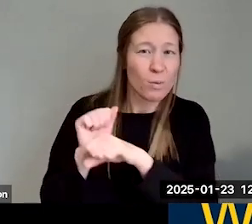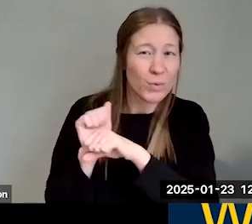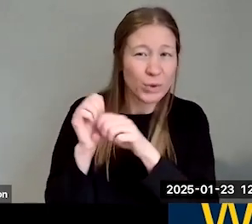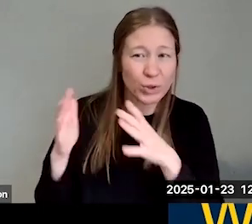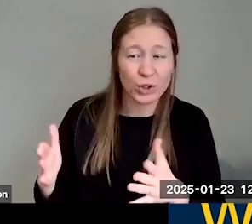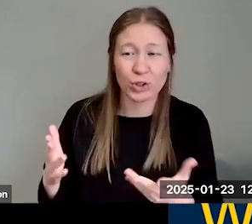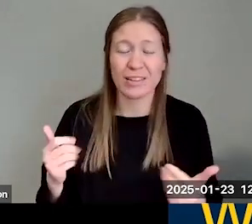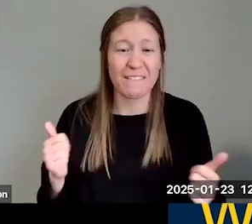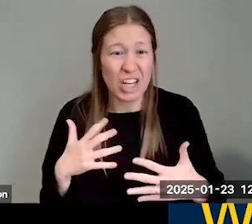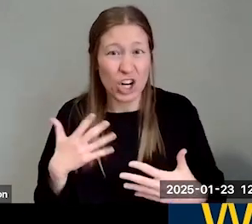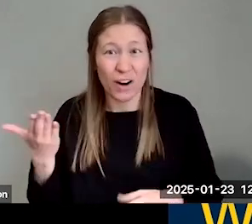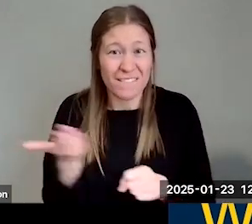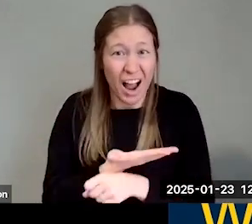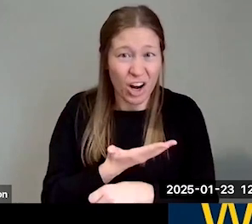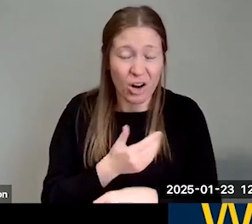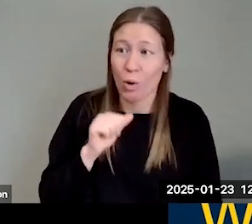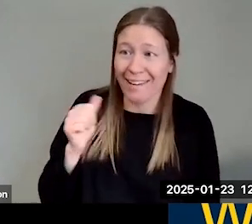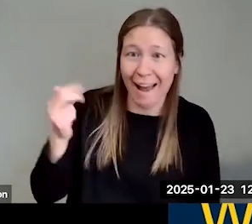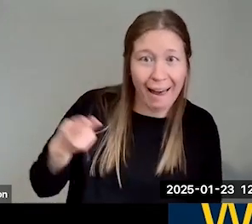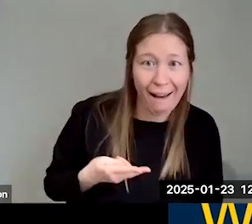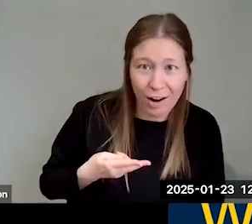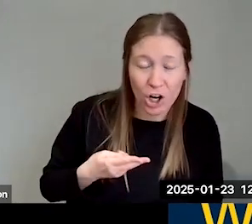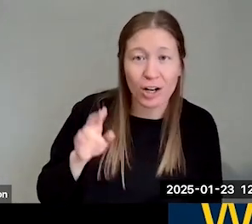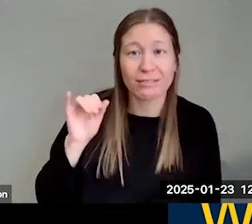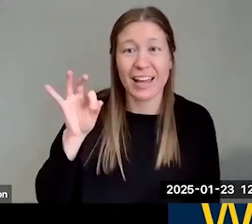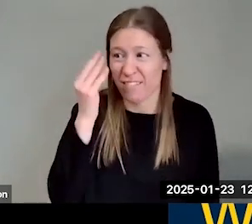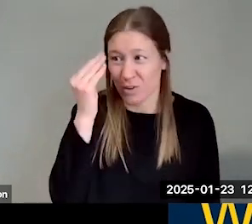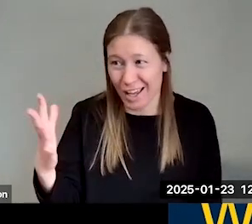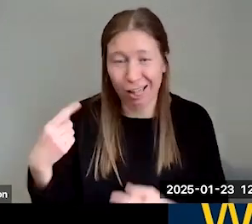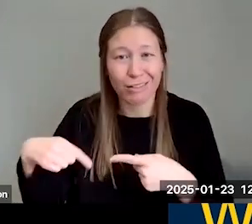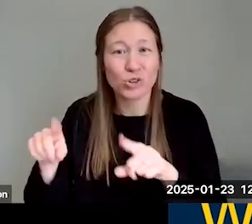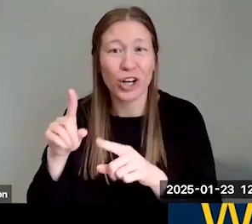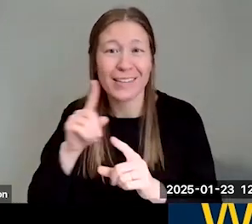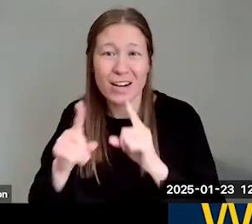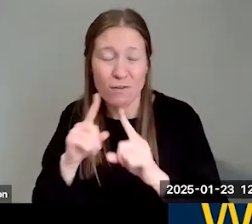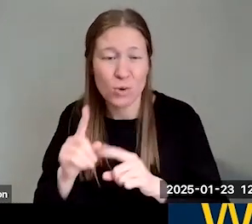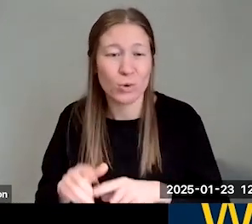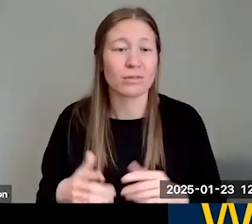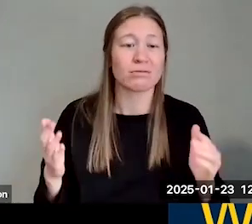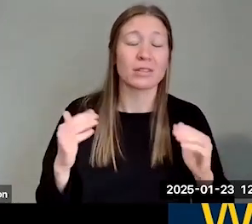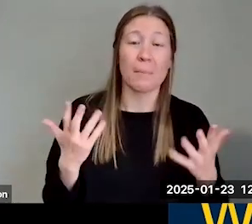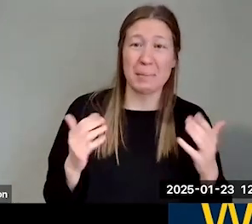if they are disclosing in an interview, concern about losing access to healthcare,